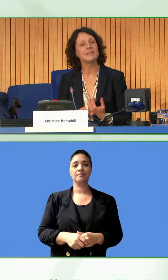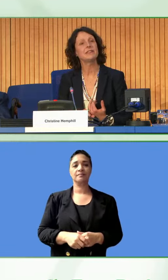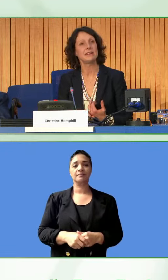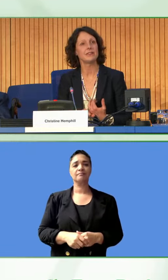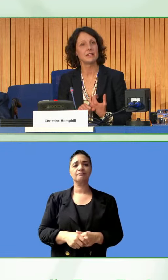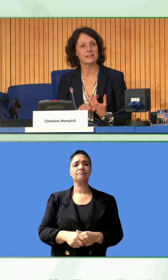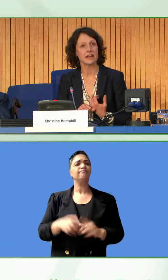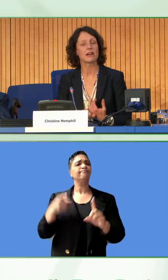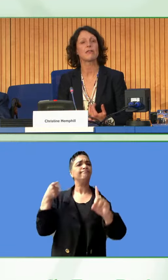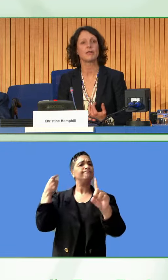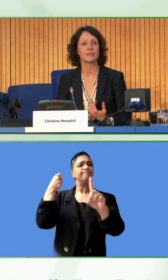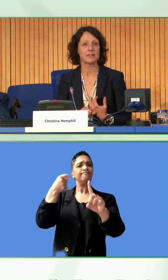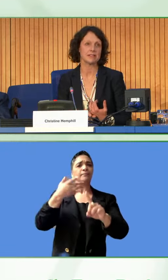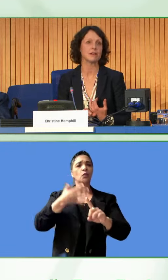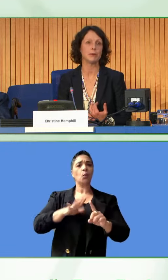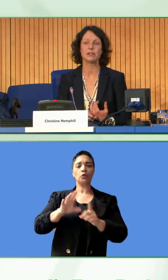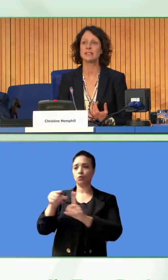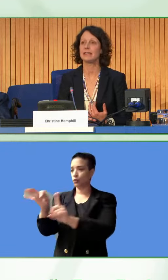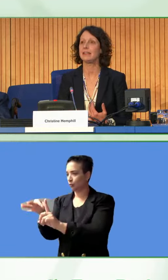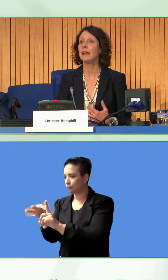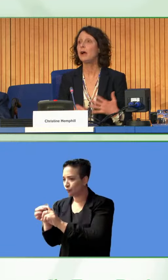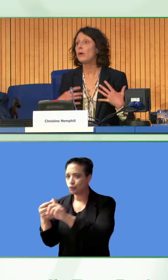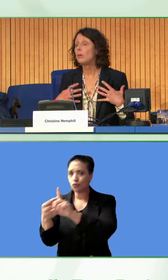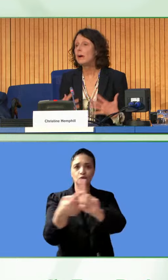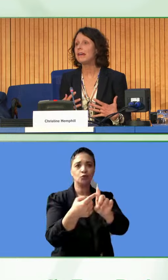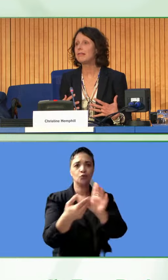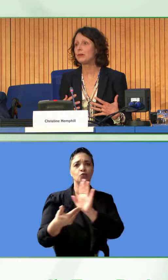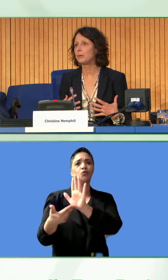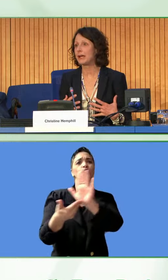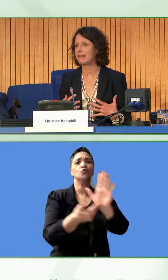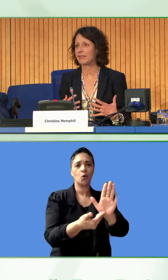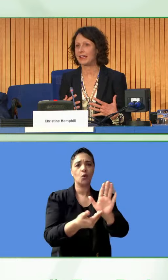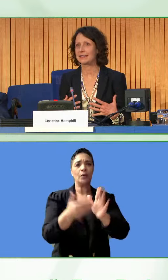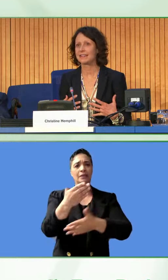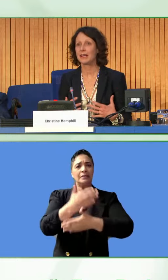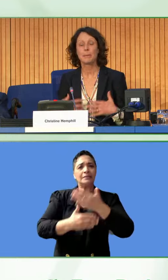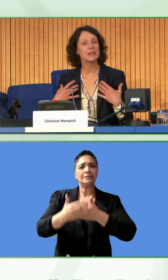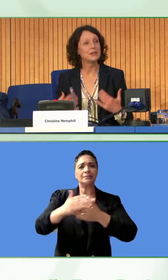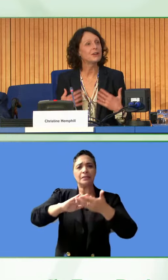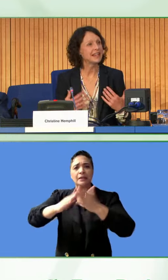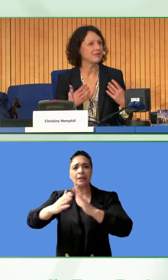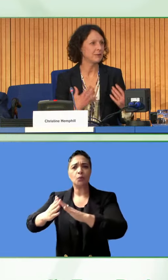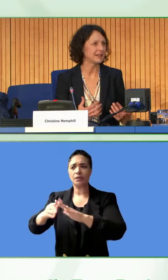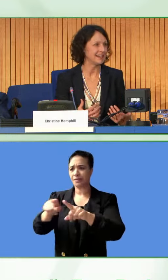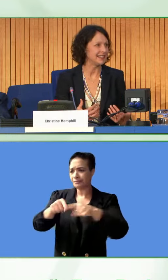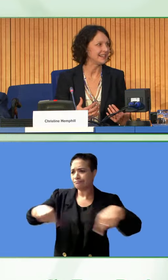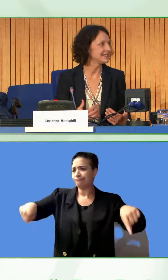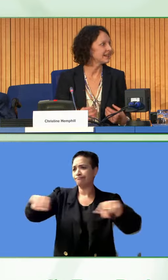innovativeness across this community. We are all aware of that. But not everyone is.